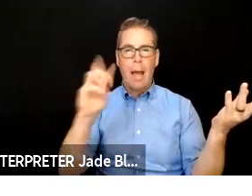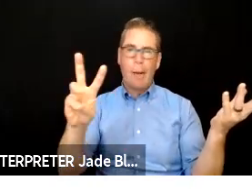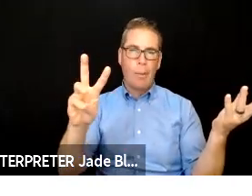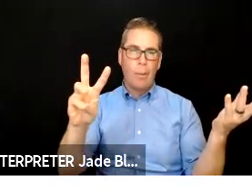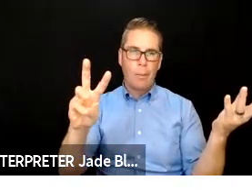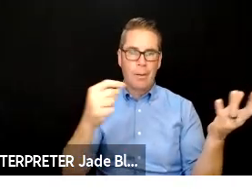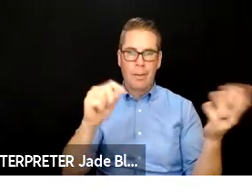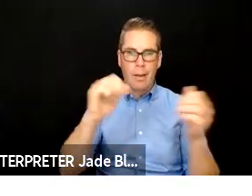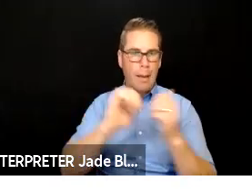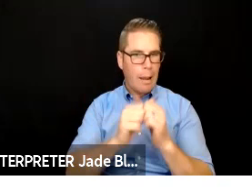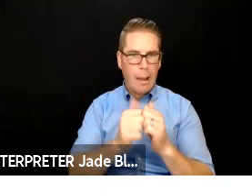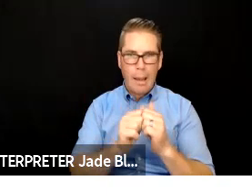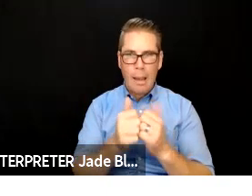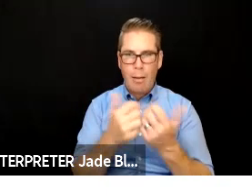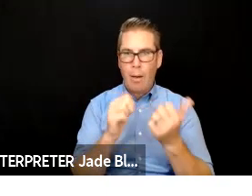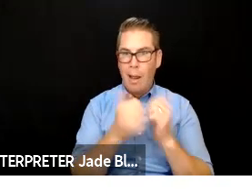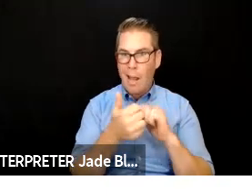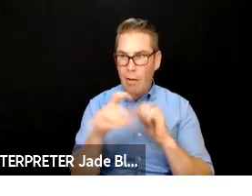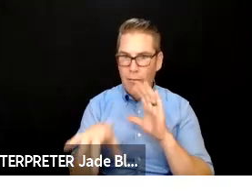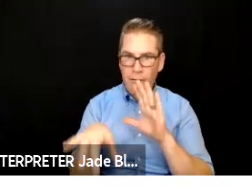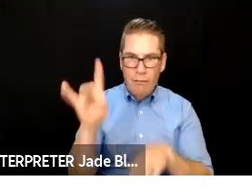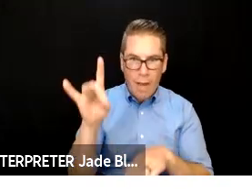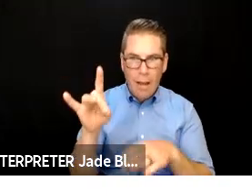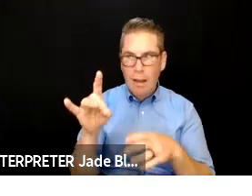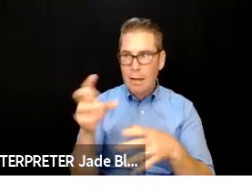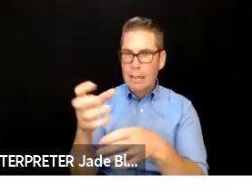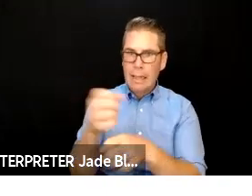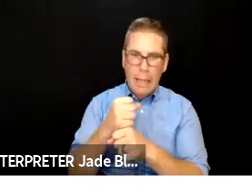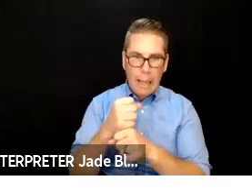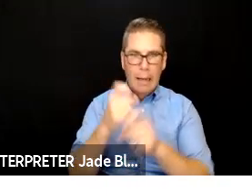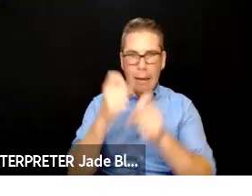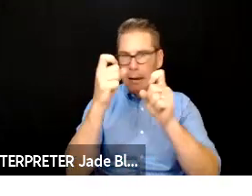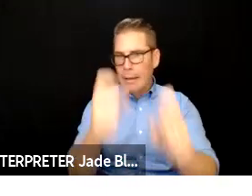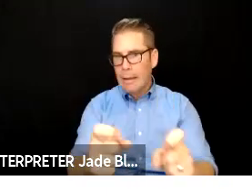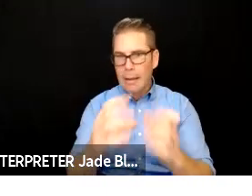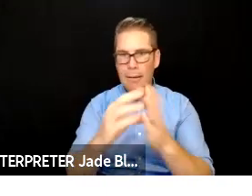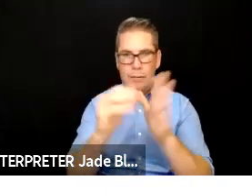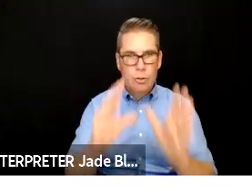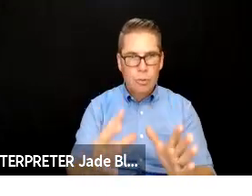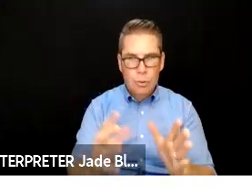Sally Potter: Find them. Get them work with them, give them to students. There are few different